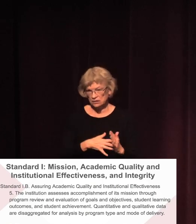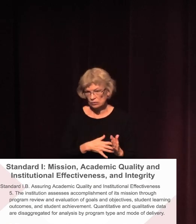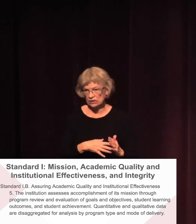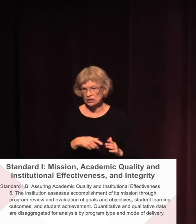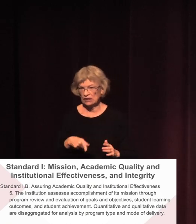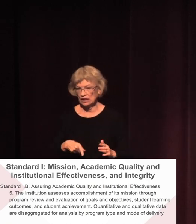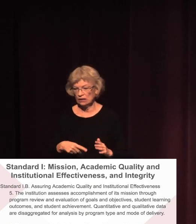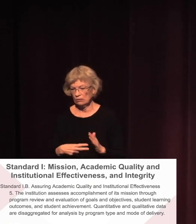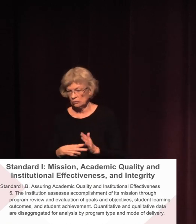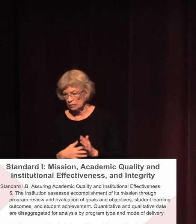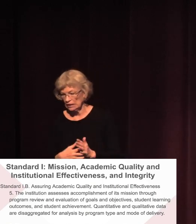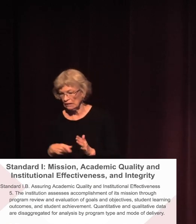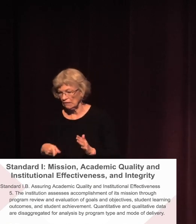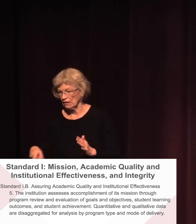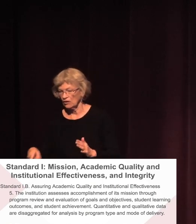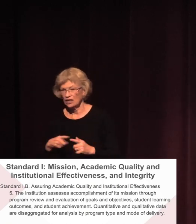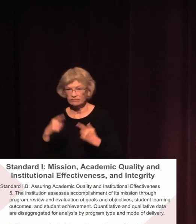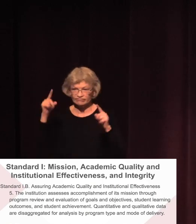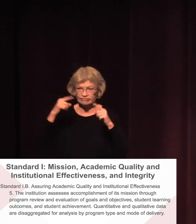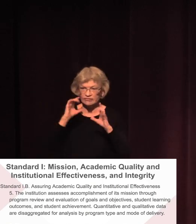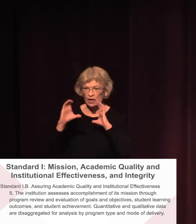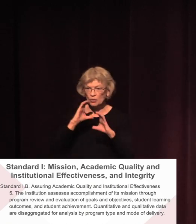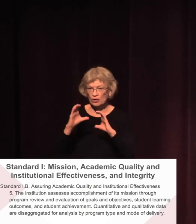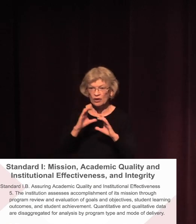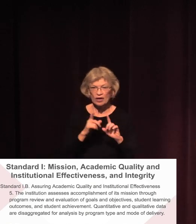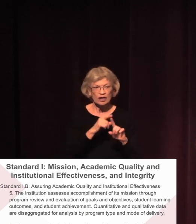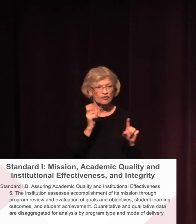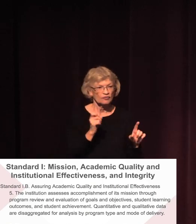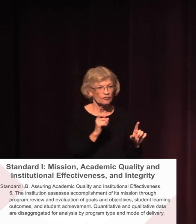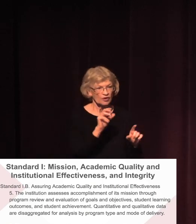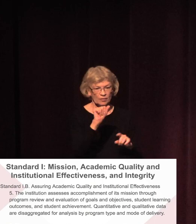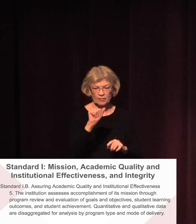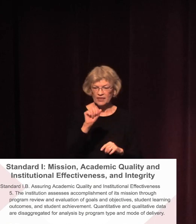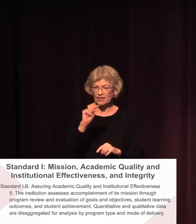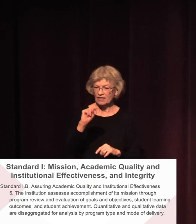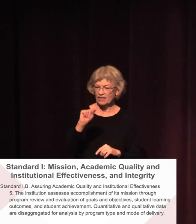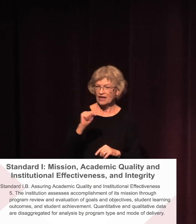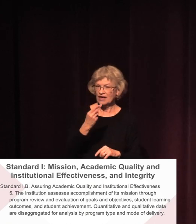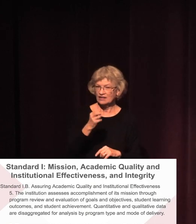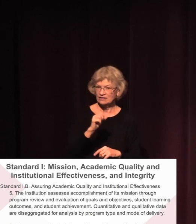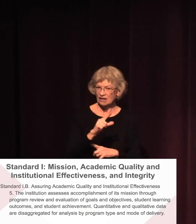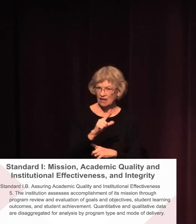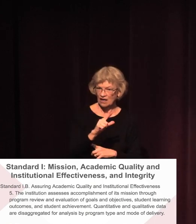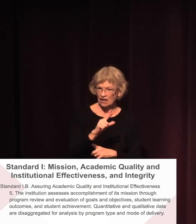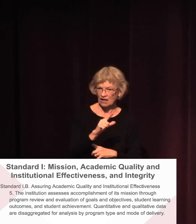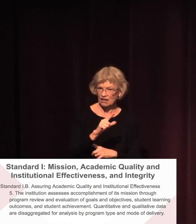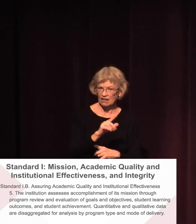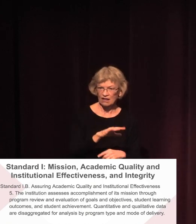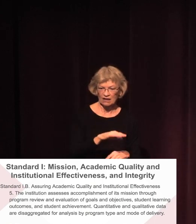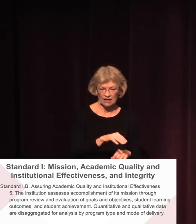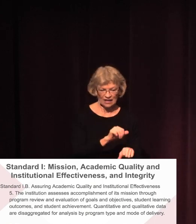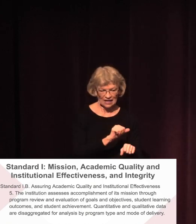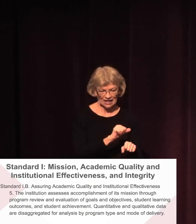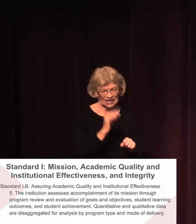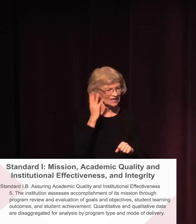We have a variety of data that show we have been less than effective in our processes of decision-making, communication that range from the end anecdotal experiences that we